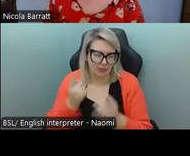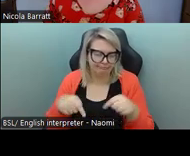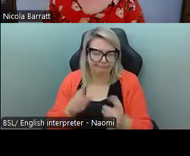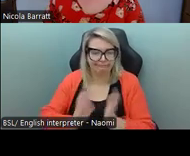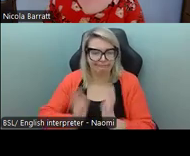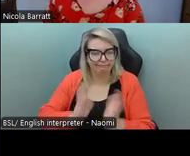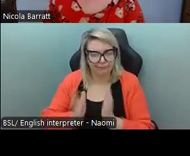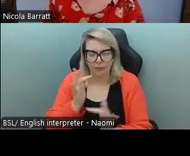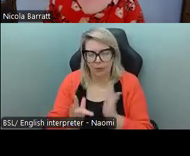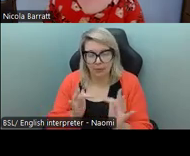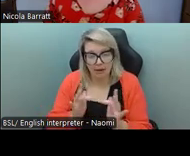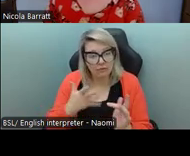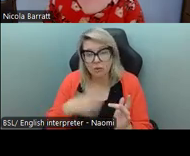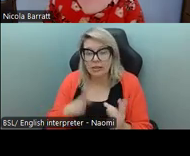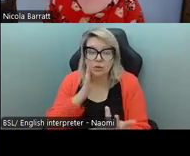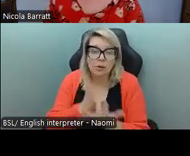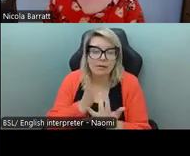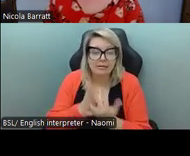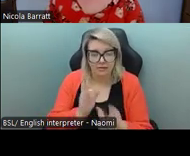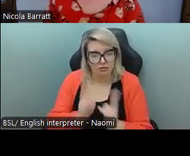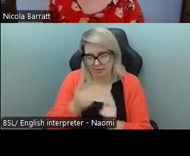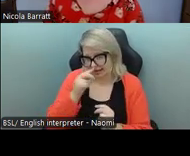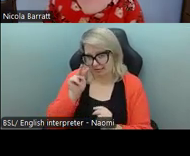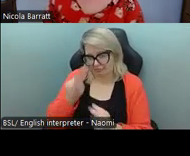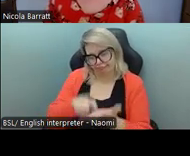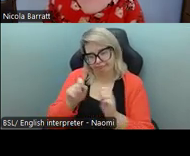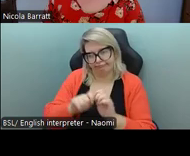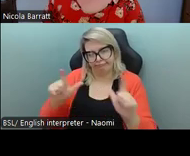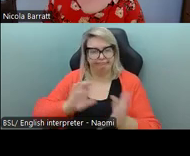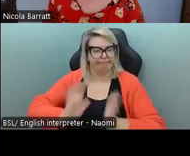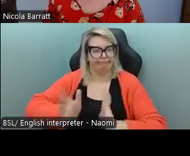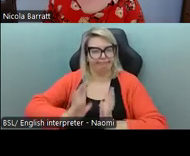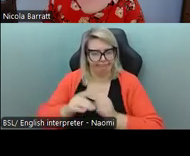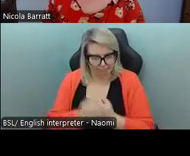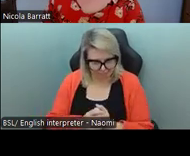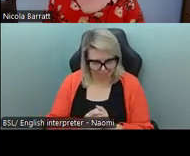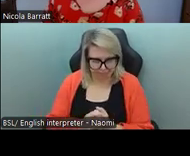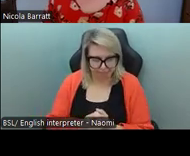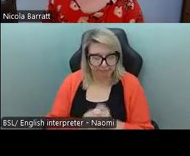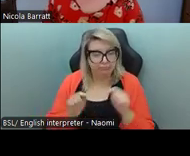If you need any of that, it should be accessible for you. This webinar is being recorded.